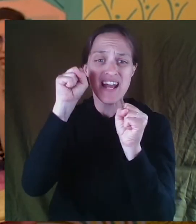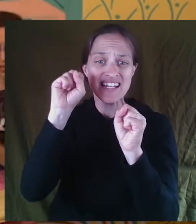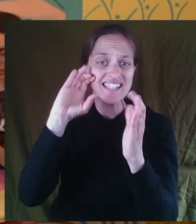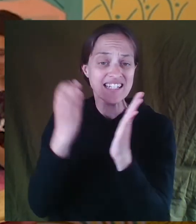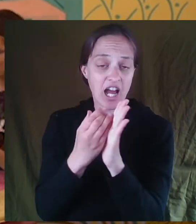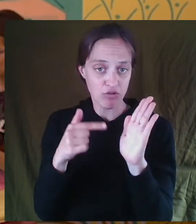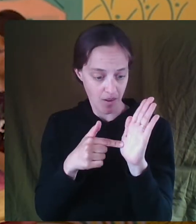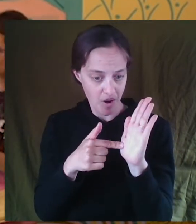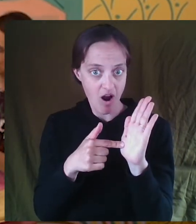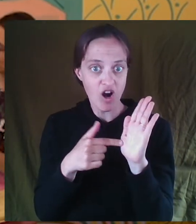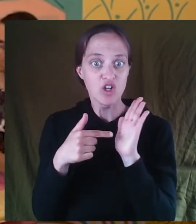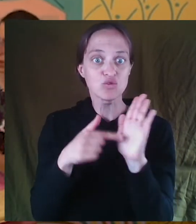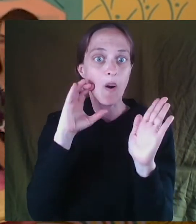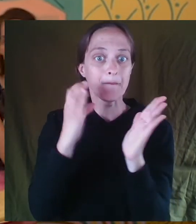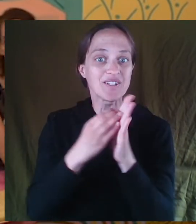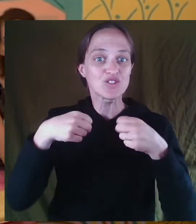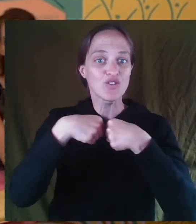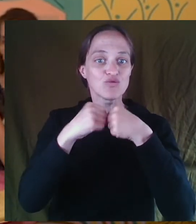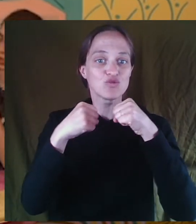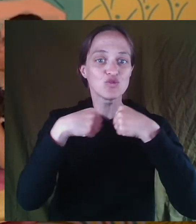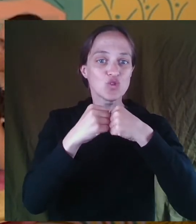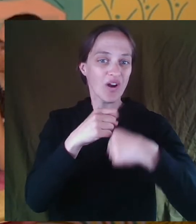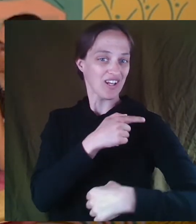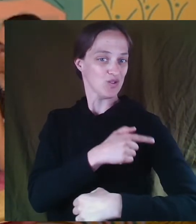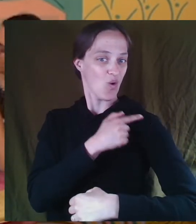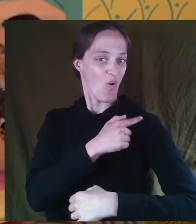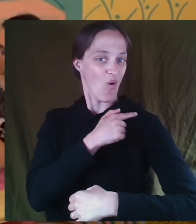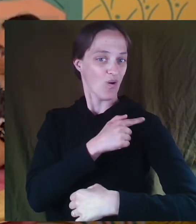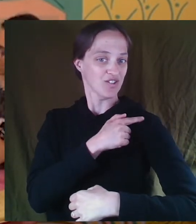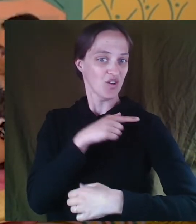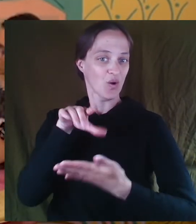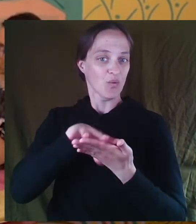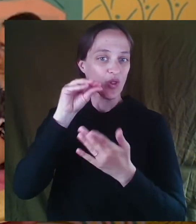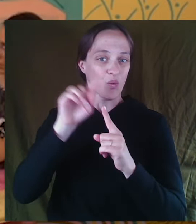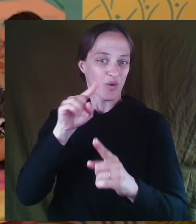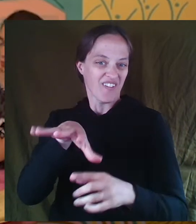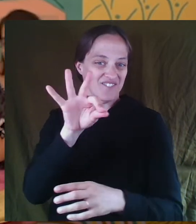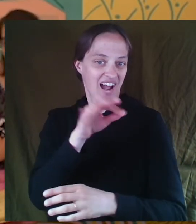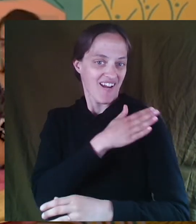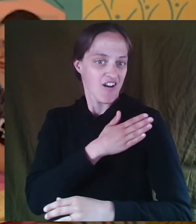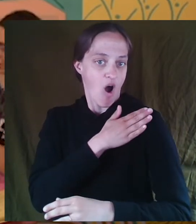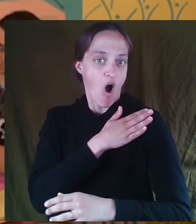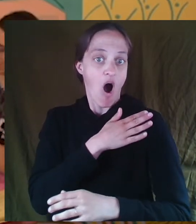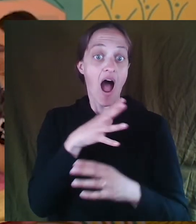In this diagram, we learned about a joint. We learned that the shoulder joint is right up here.